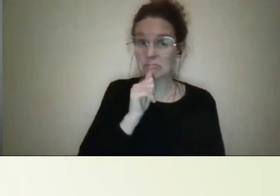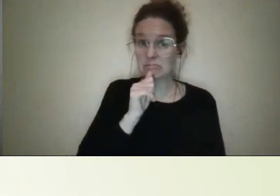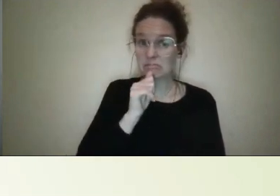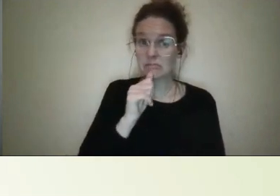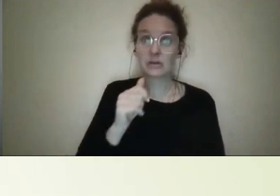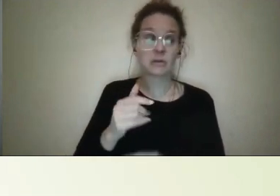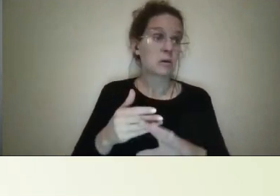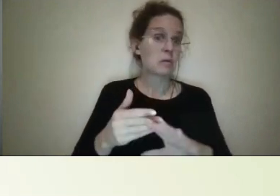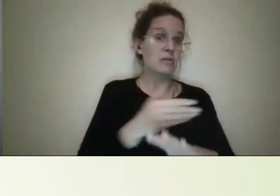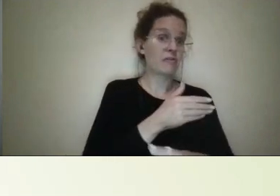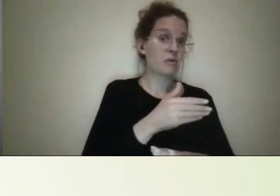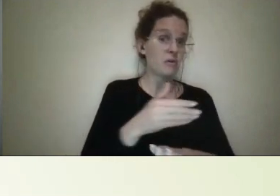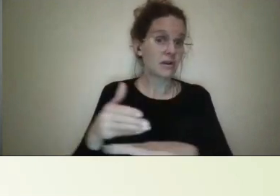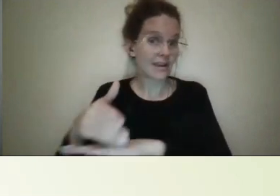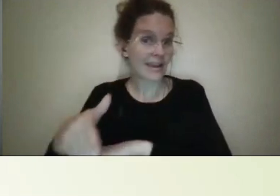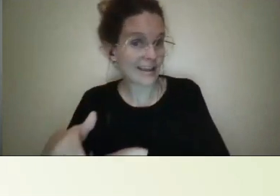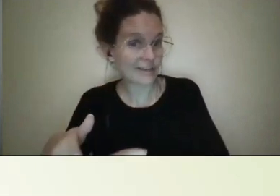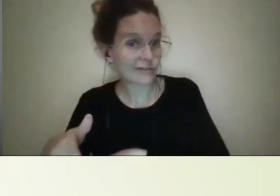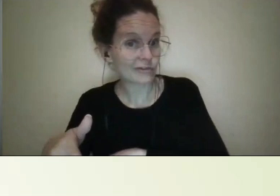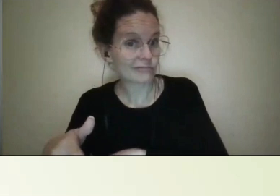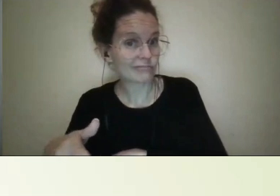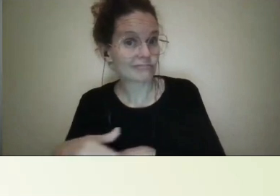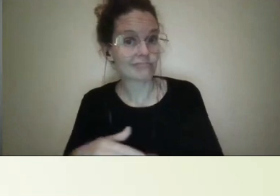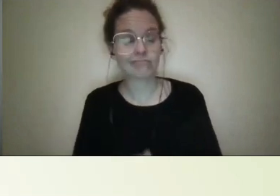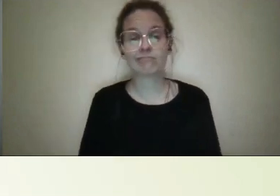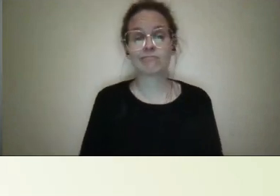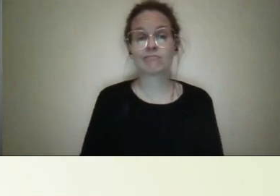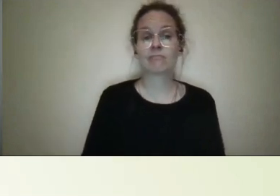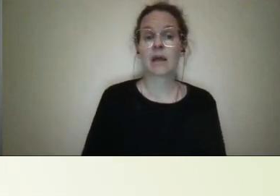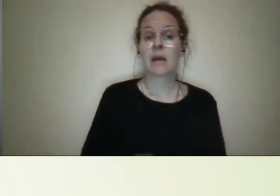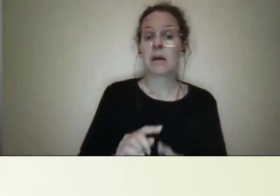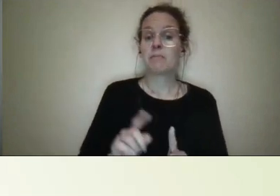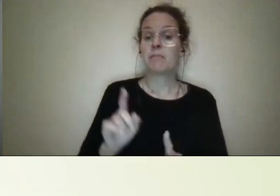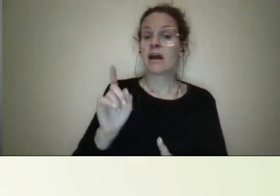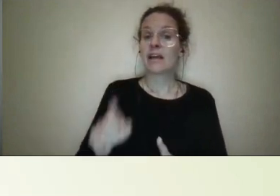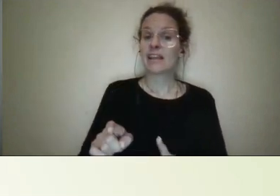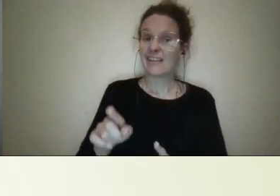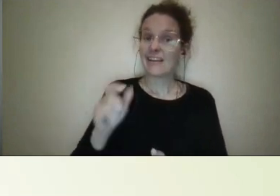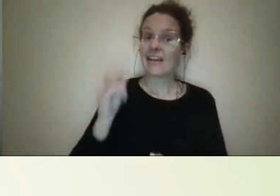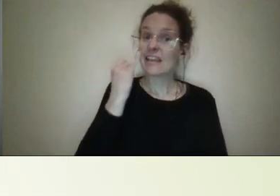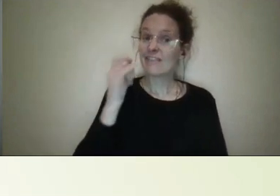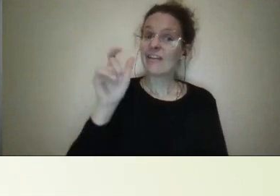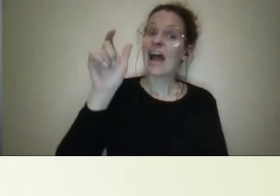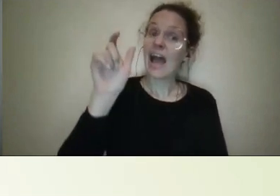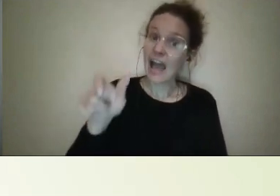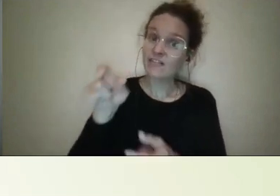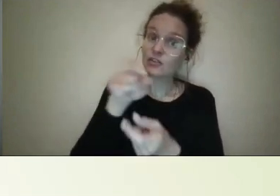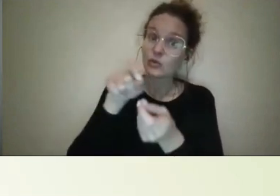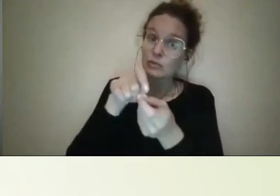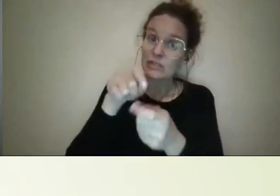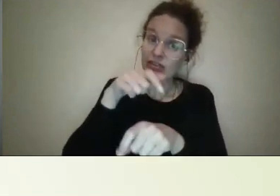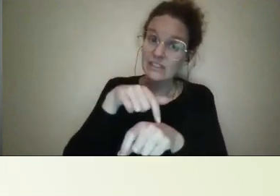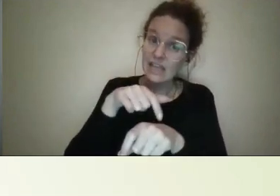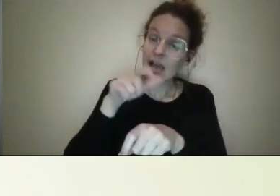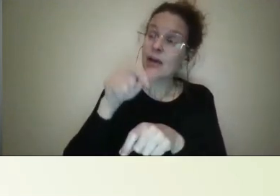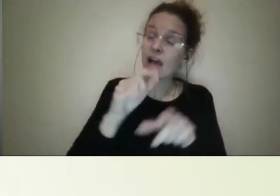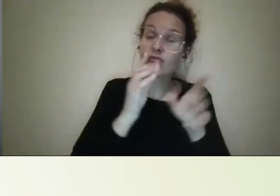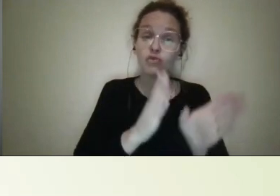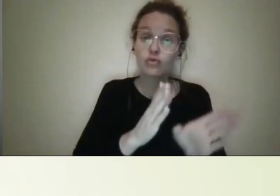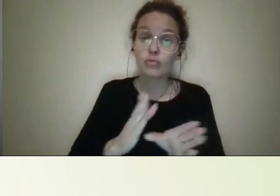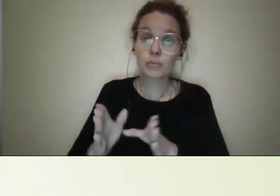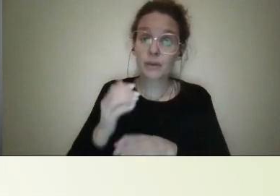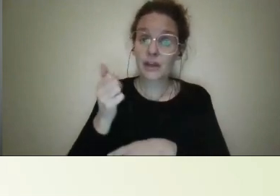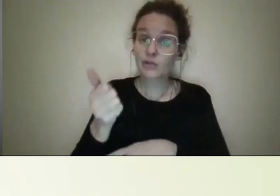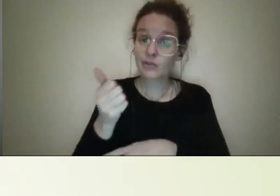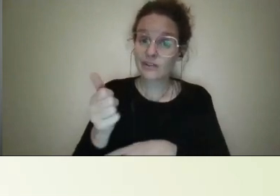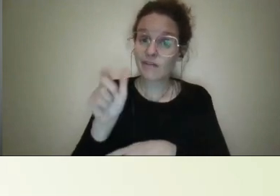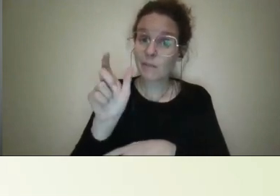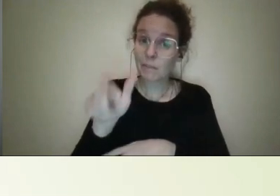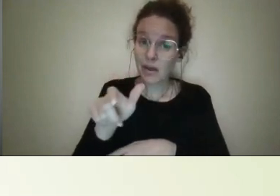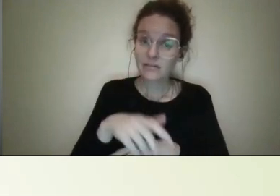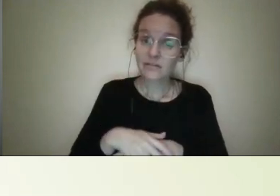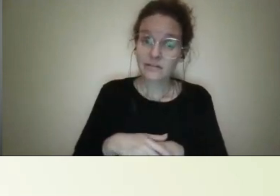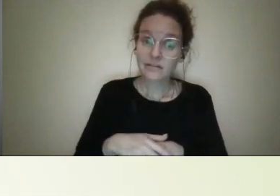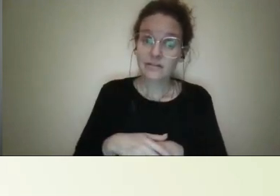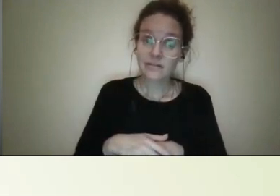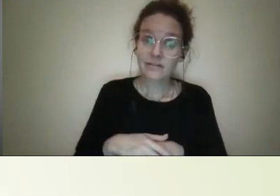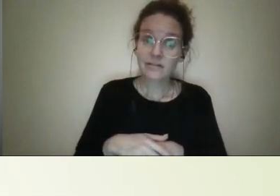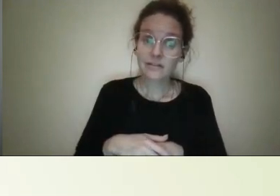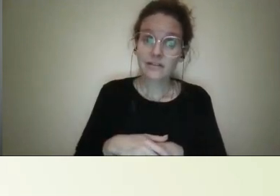later. But if you have to go at a certain time, prepare yourselves for those sensory overload